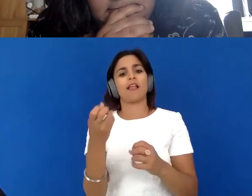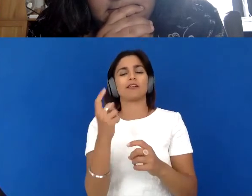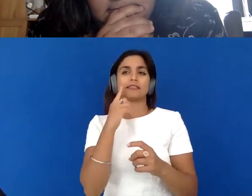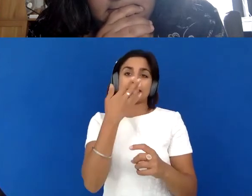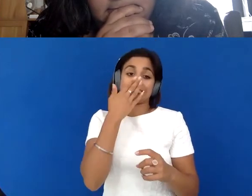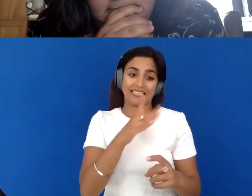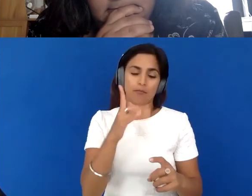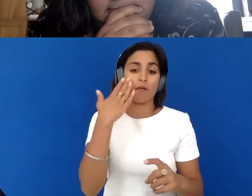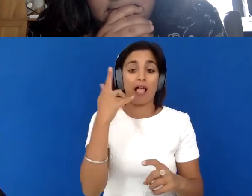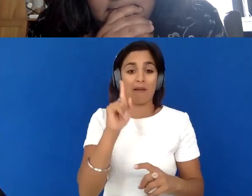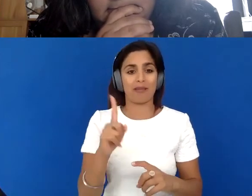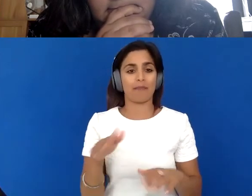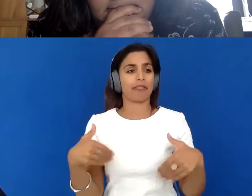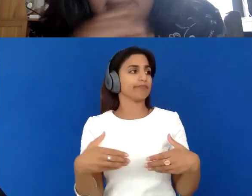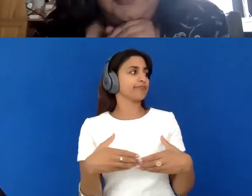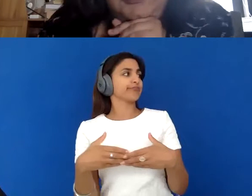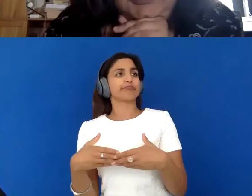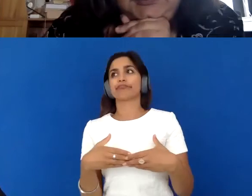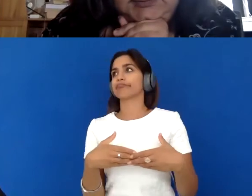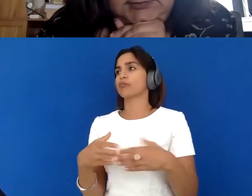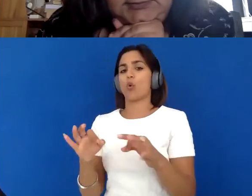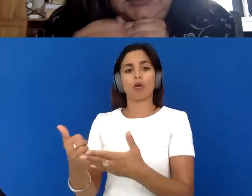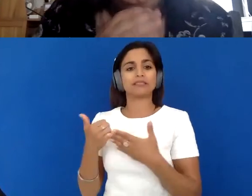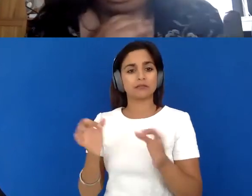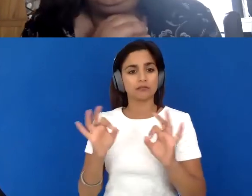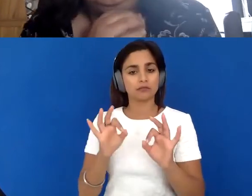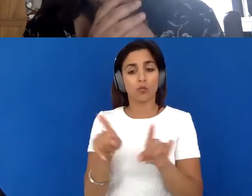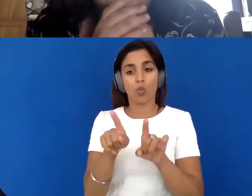currently you know constantly being undermined by the government and there's